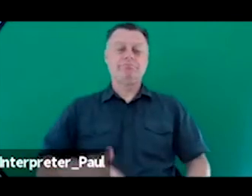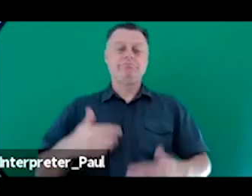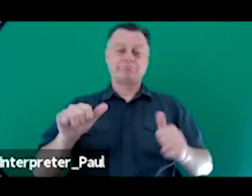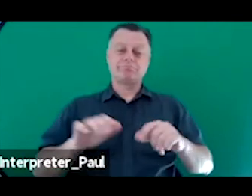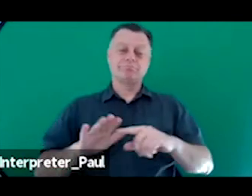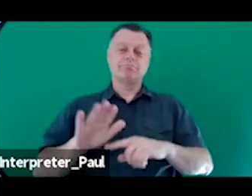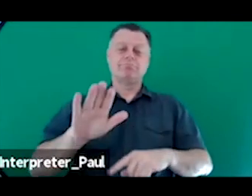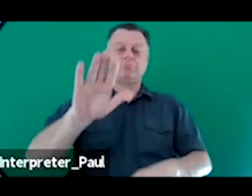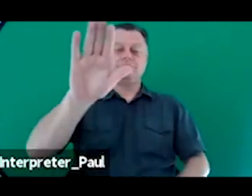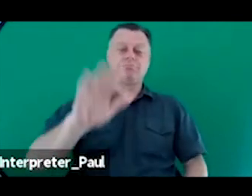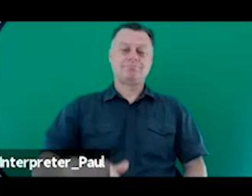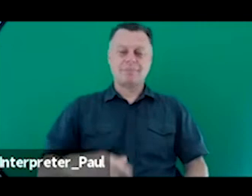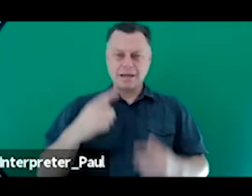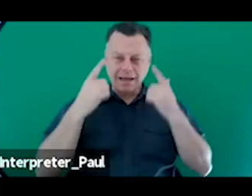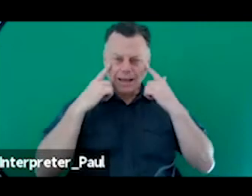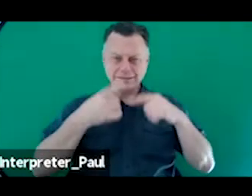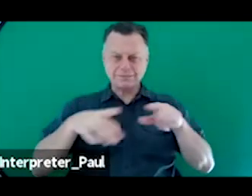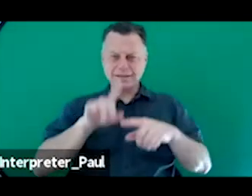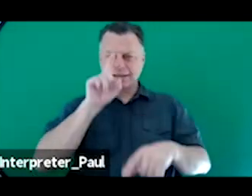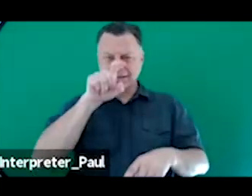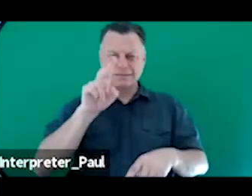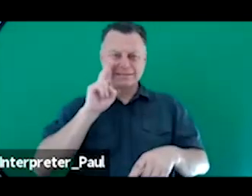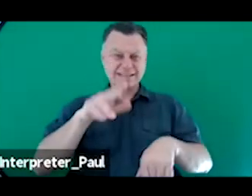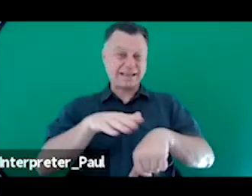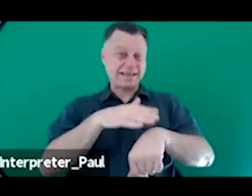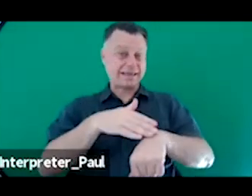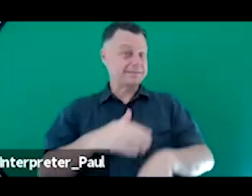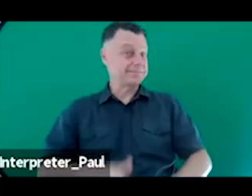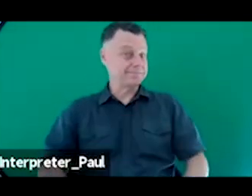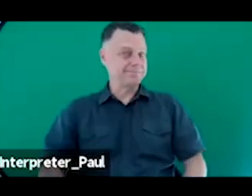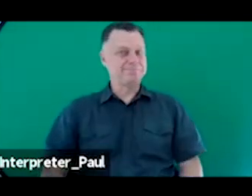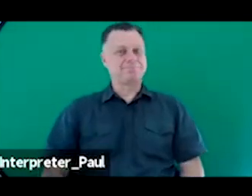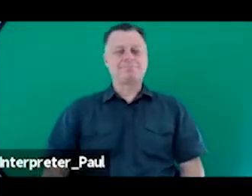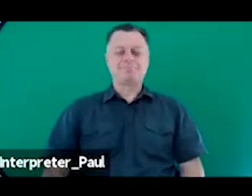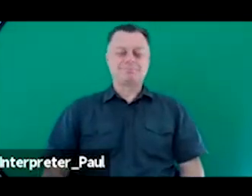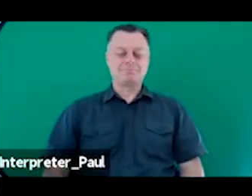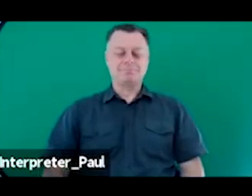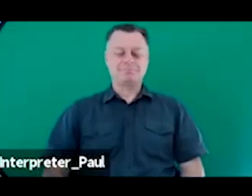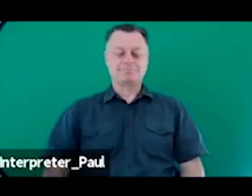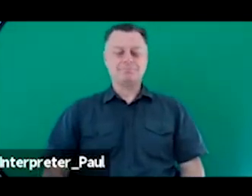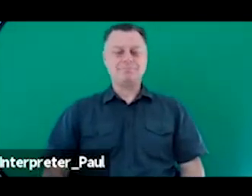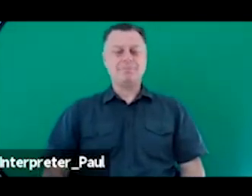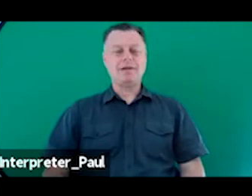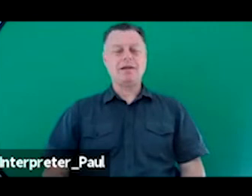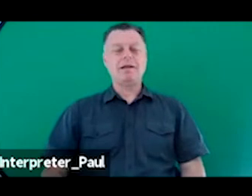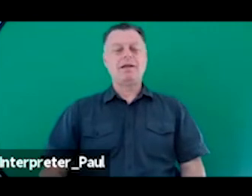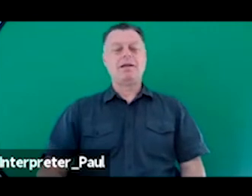Eagle-eyed viewers will spot the cat on the stairs as well. This is a really important